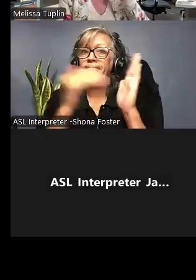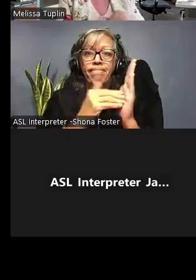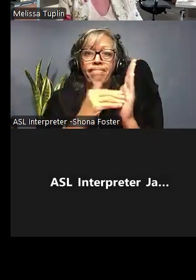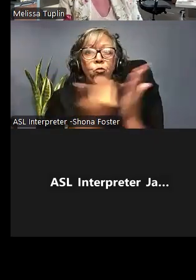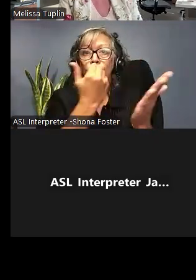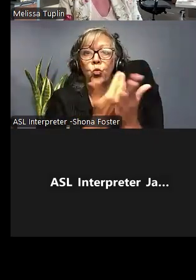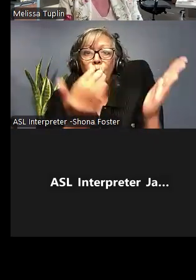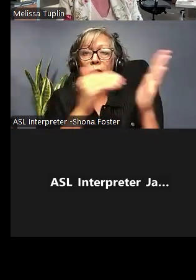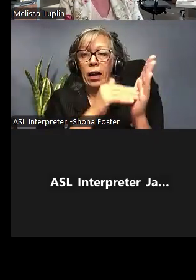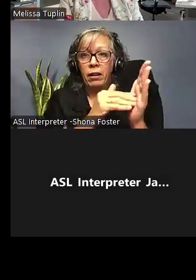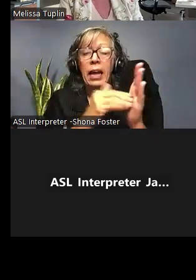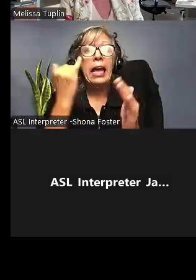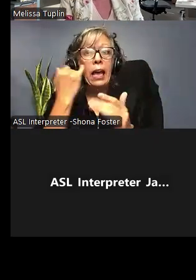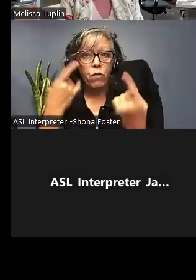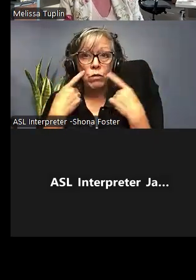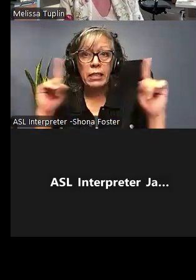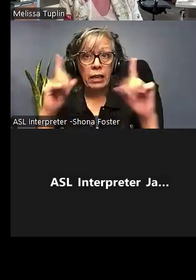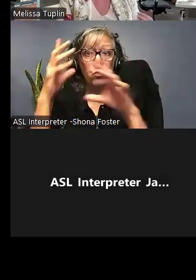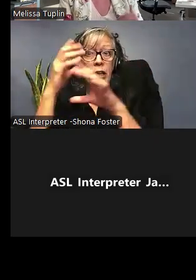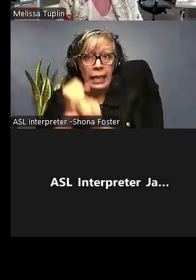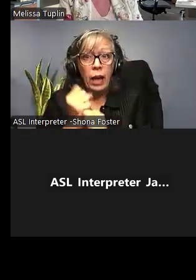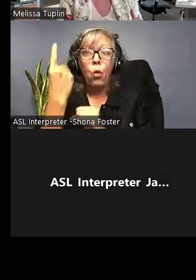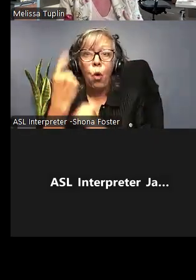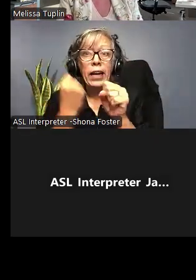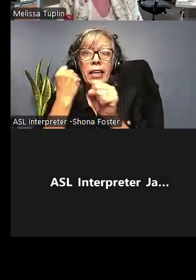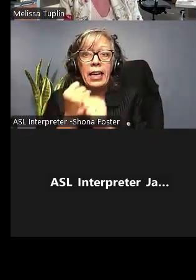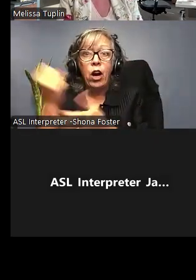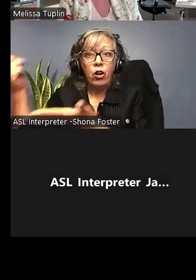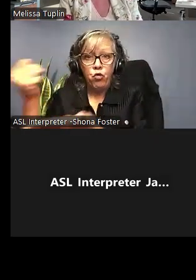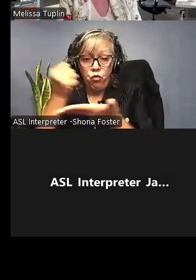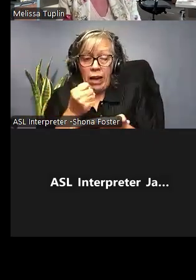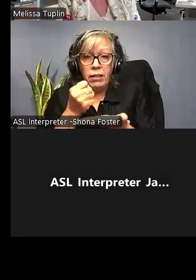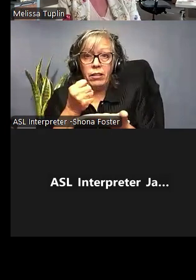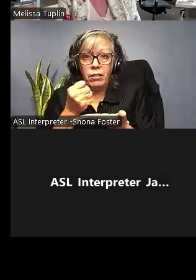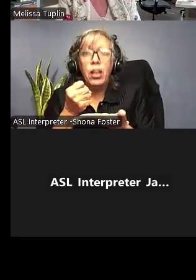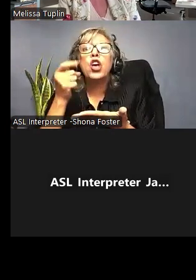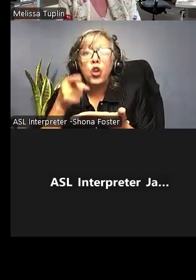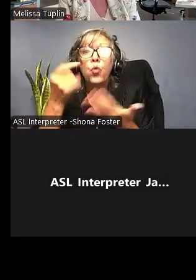in receiving this one-year grant, you will still be considered a new applicant to the